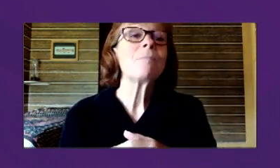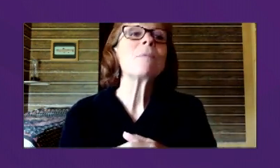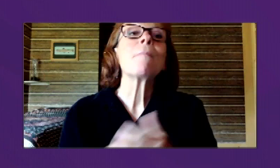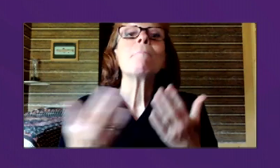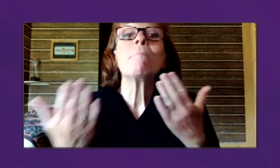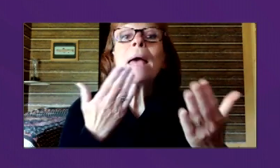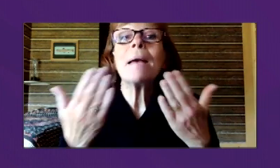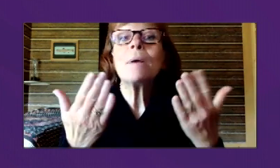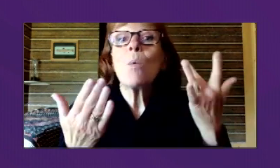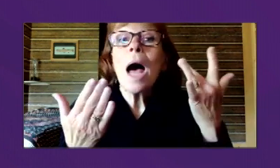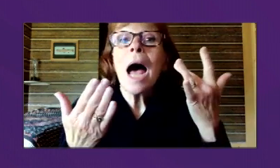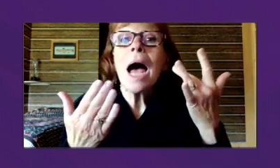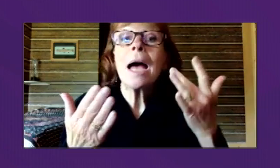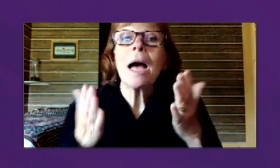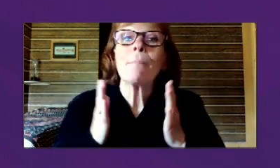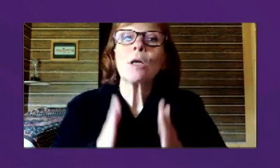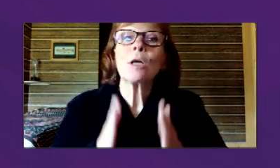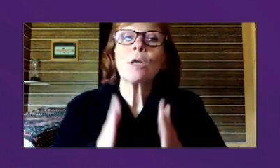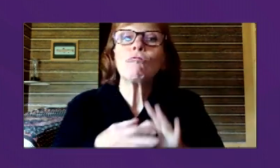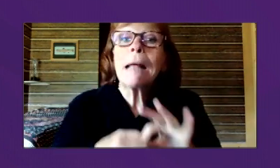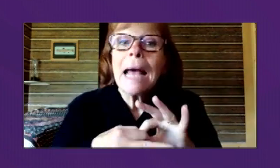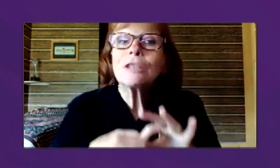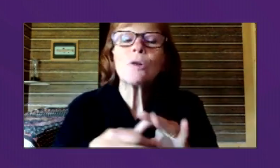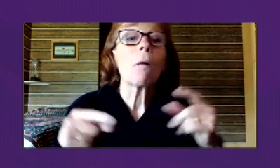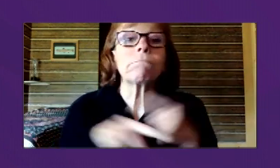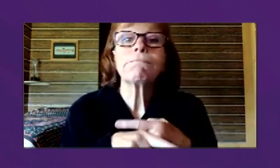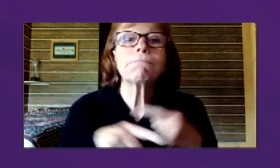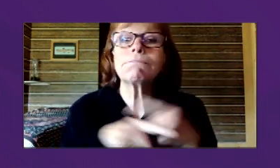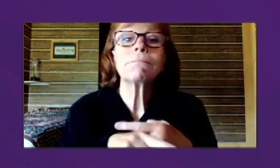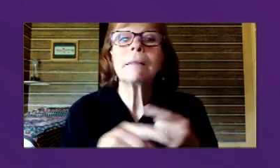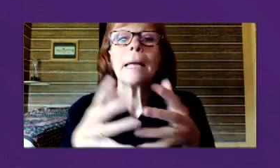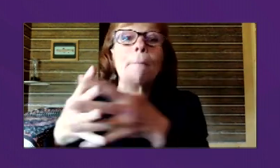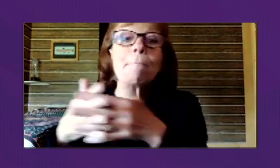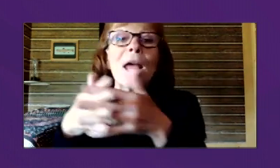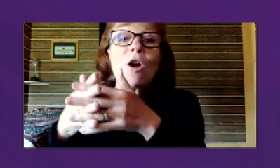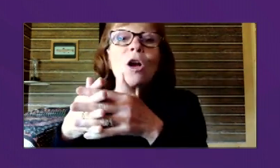conflicts amongst American Indian nations and the United States government and citizens.